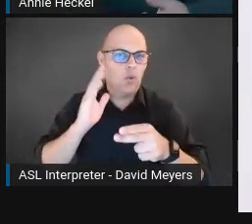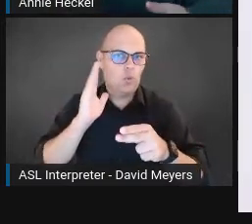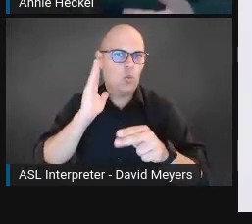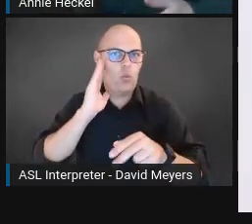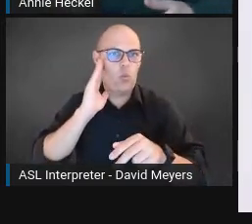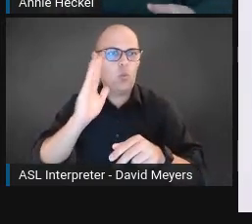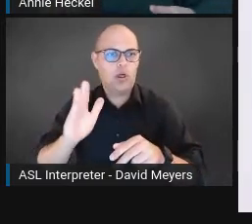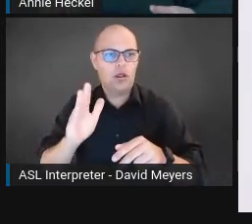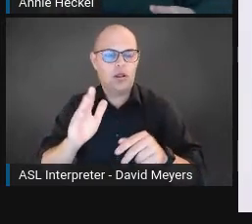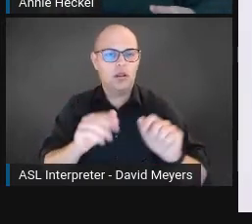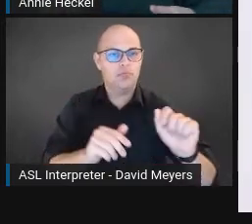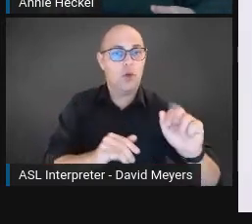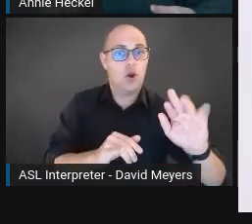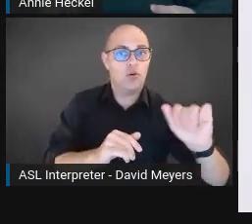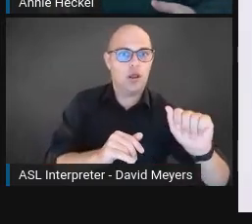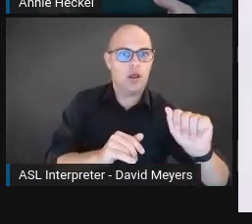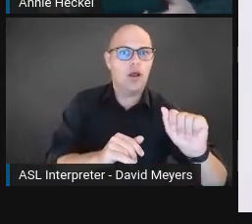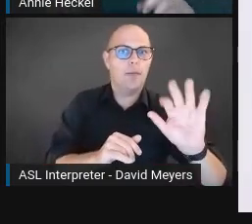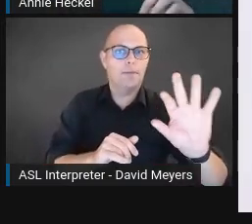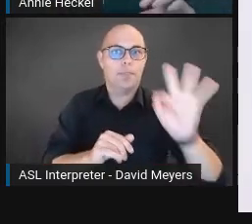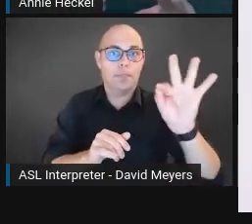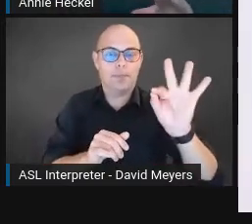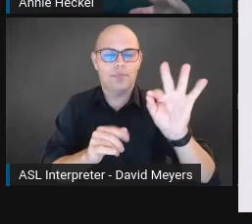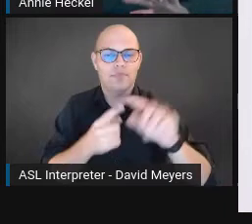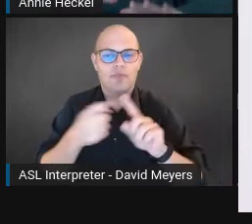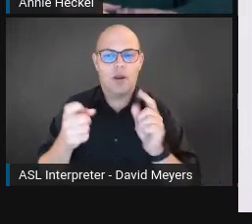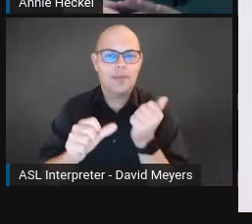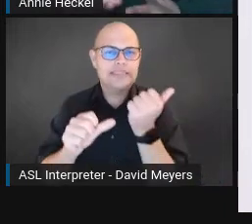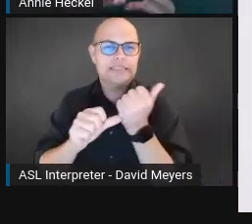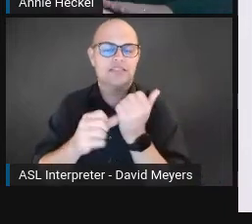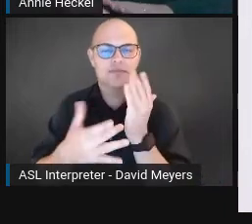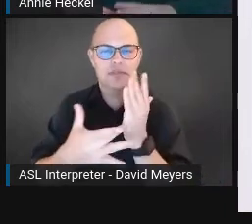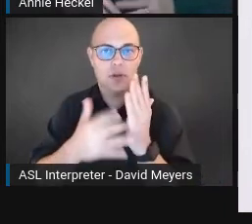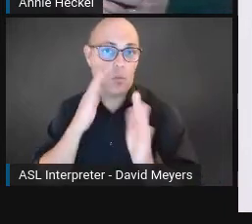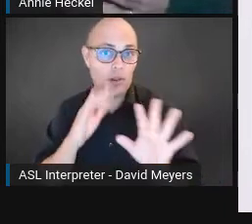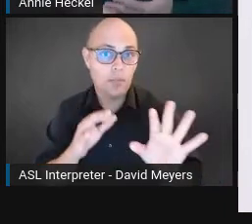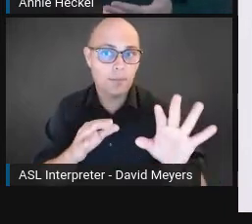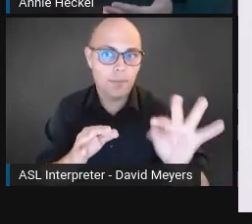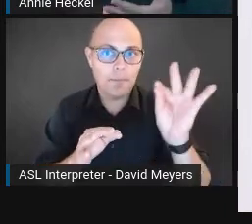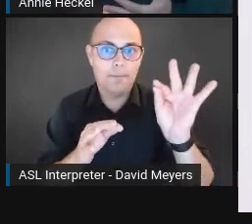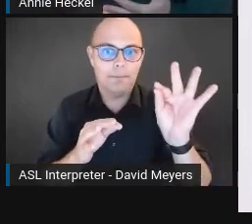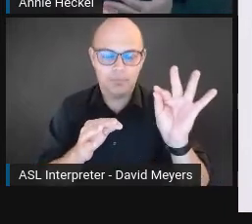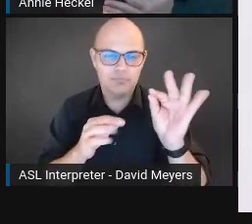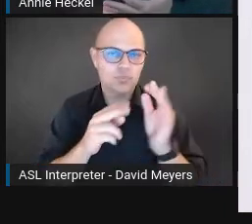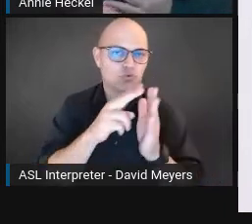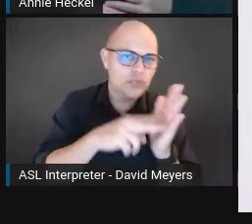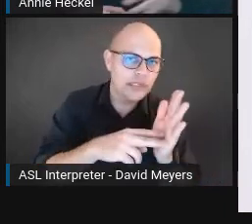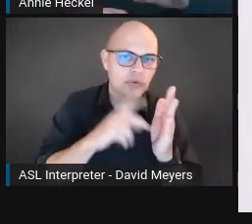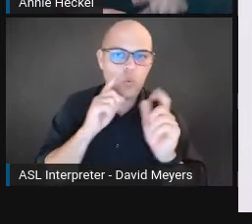but that'll get picked up by assisting tech. The thing that people don't always realize about ARIA labels, aside